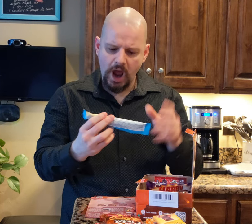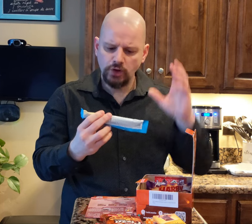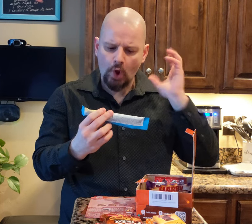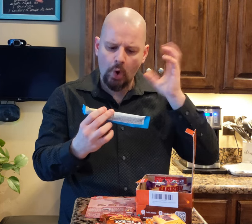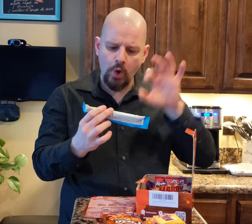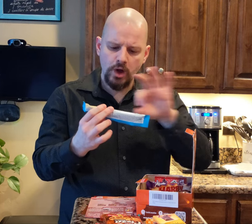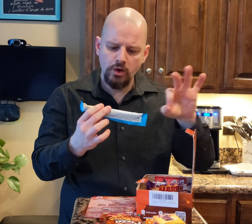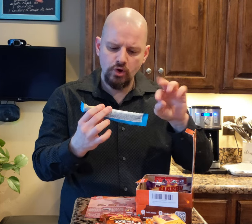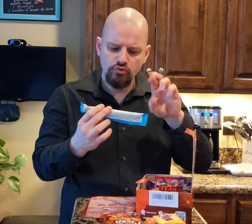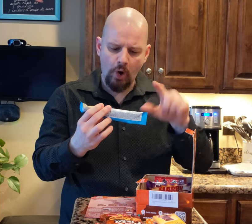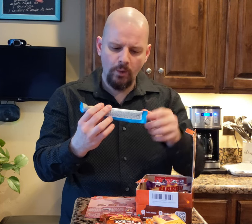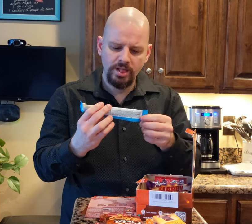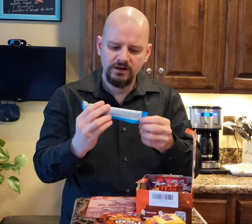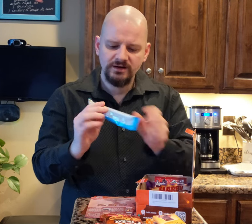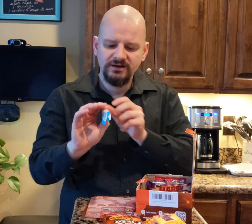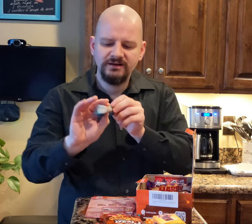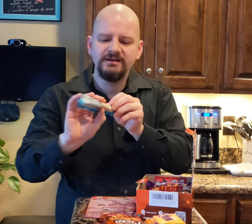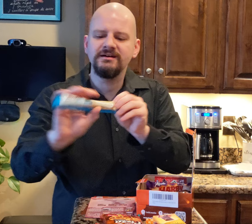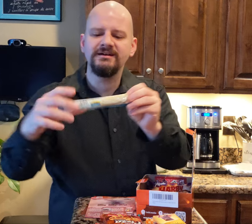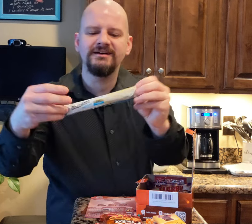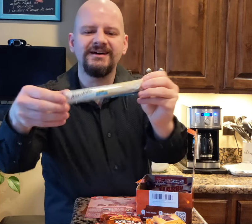It's a coconut roll.